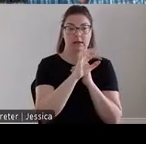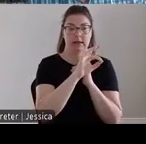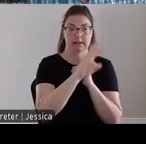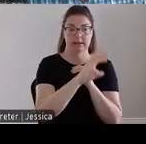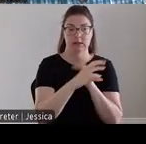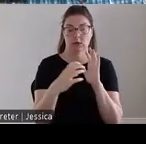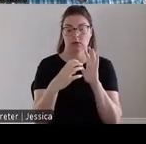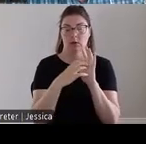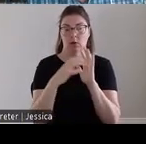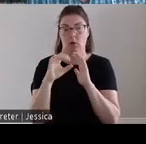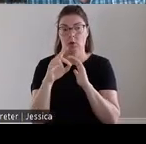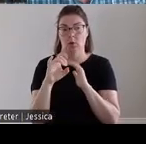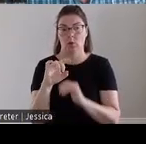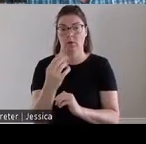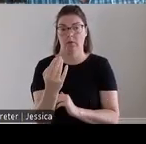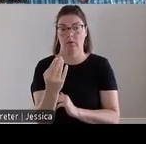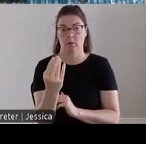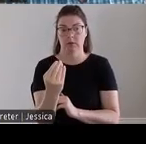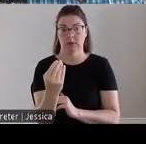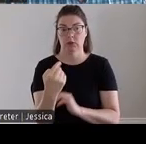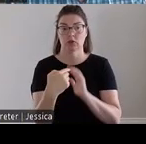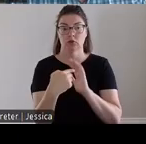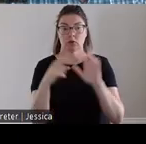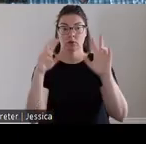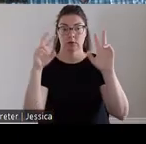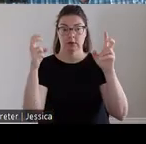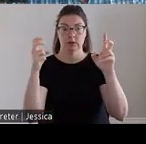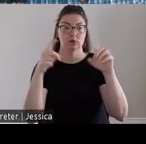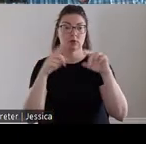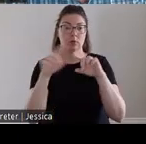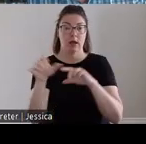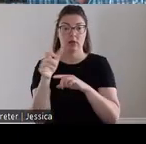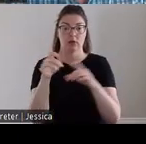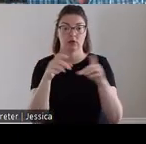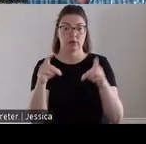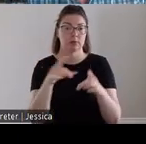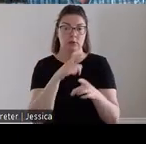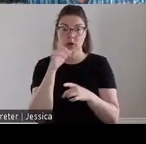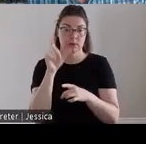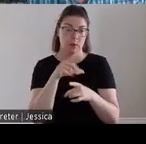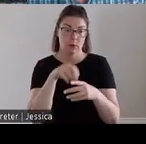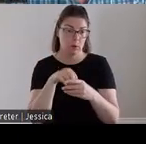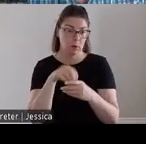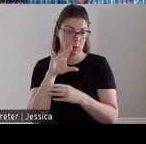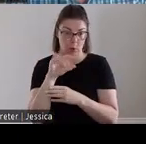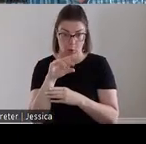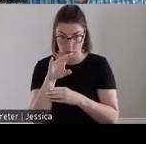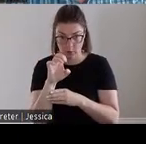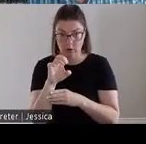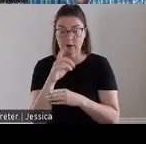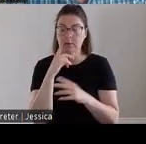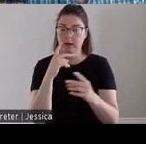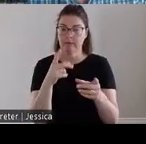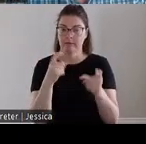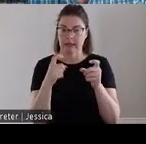The heading, Short Alternative Textual Descriptions, is not meant to be part of the code, but is included to quickly identify the meaning of the code.